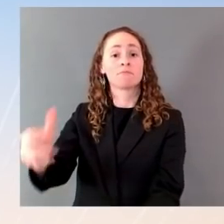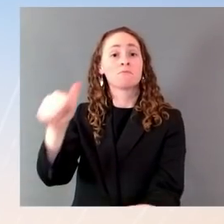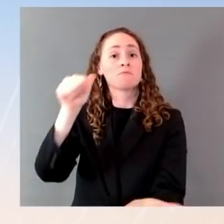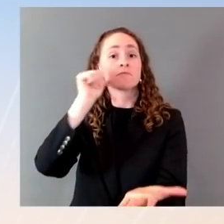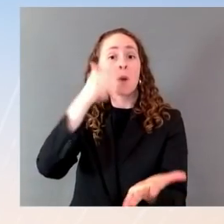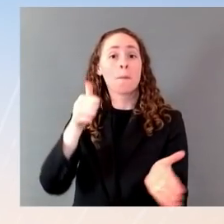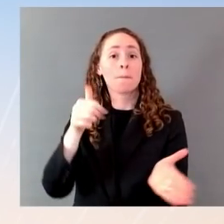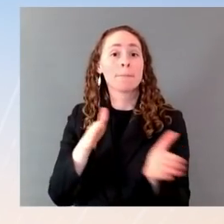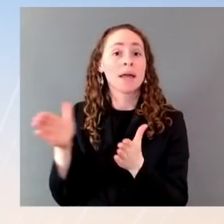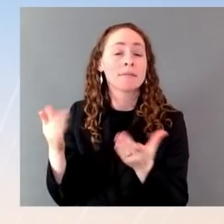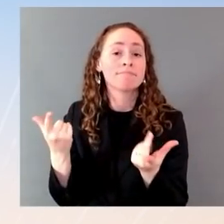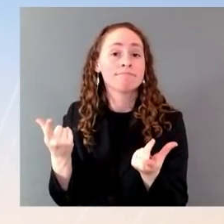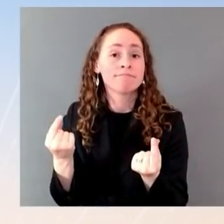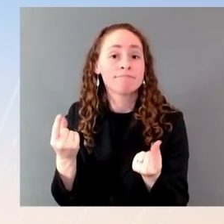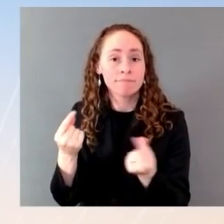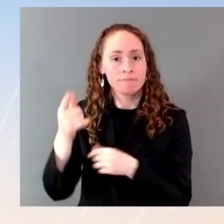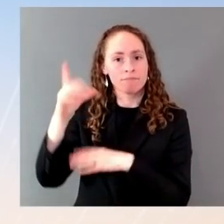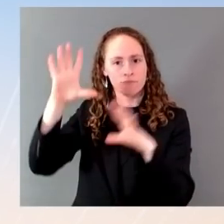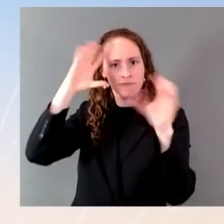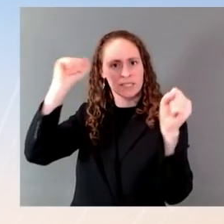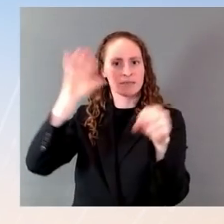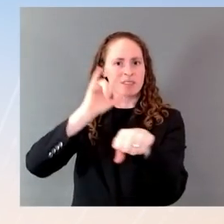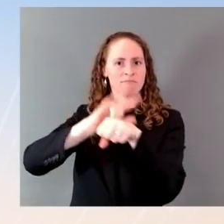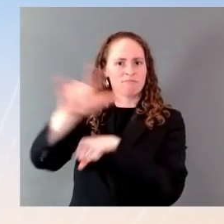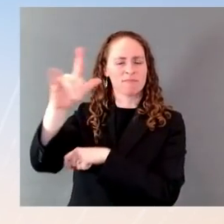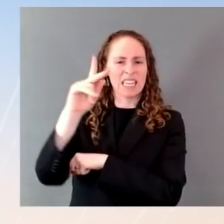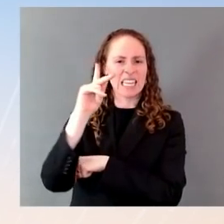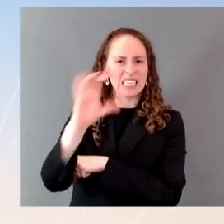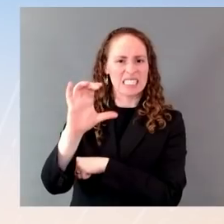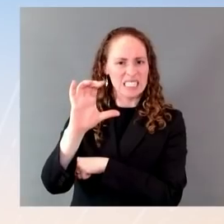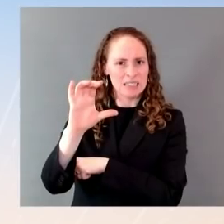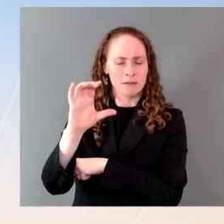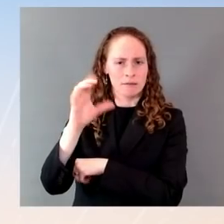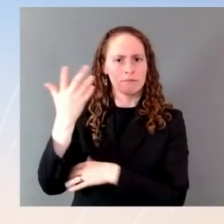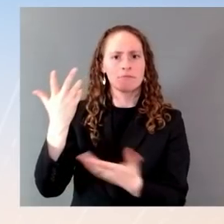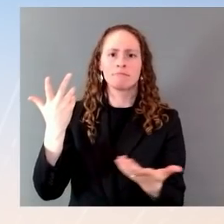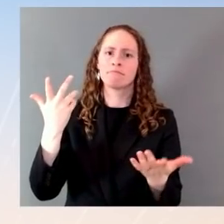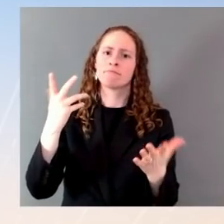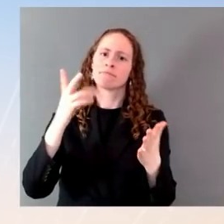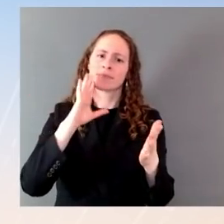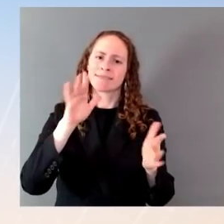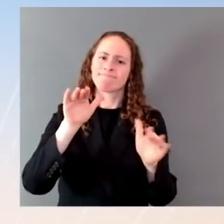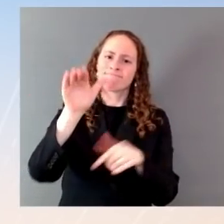how the Bipartisan Infrastructure Law delivers for Missourians by rebuilding roads and bridges,